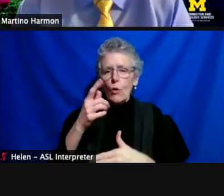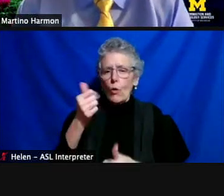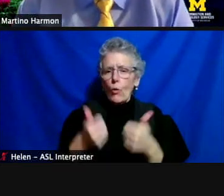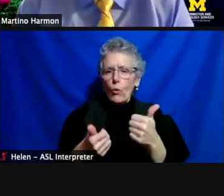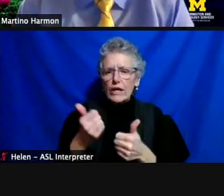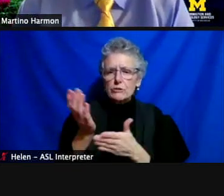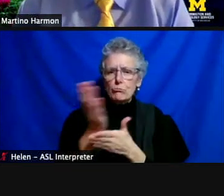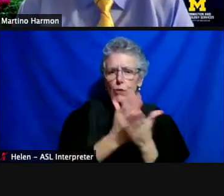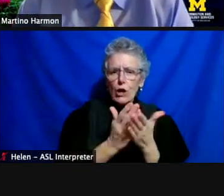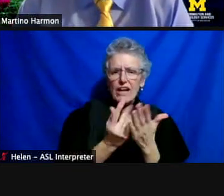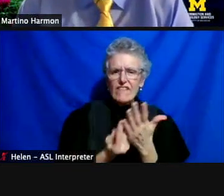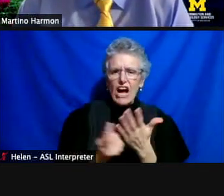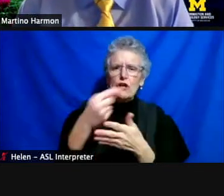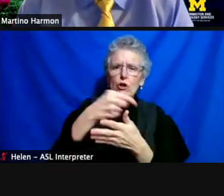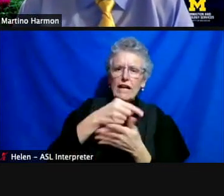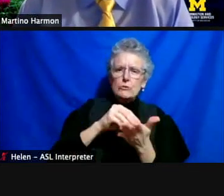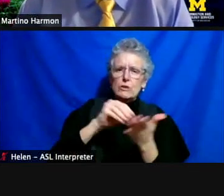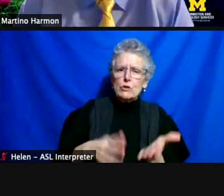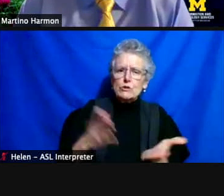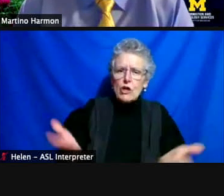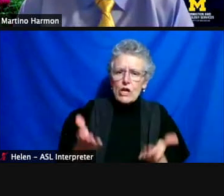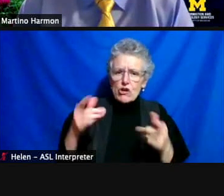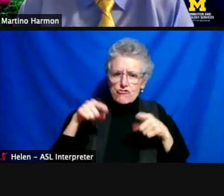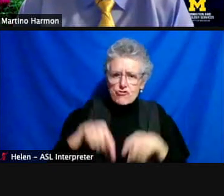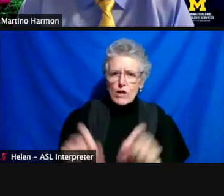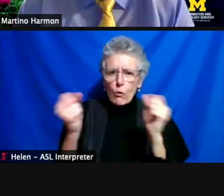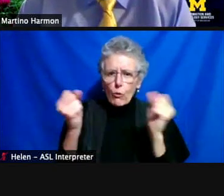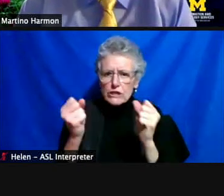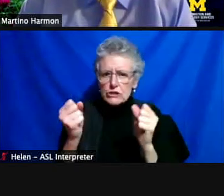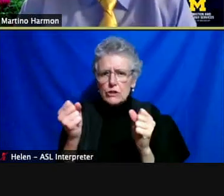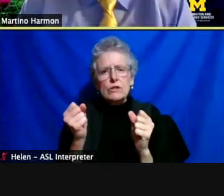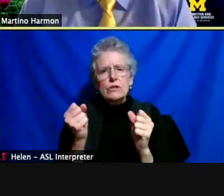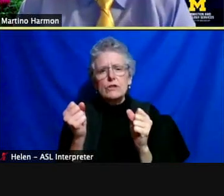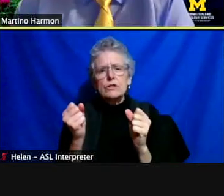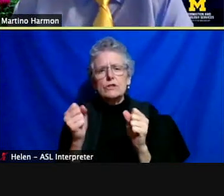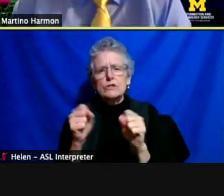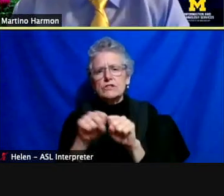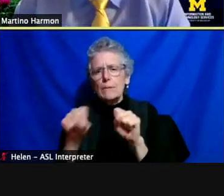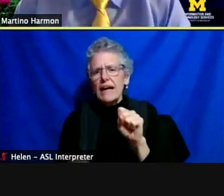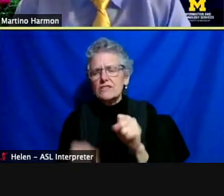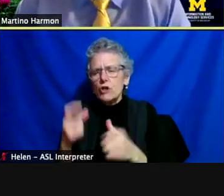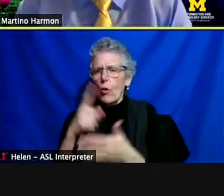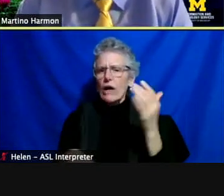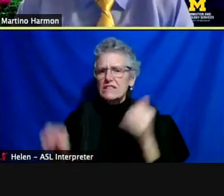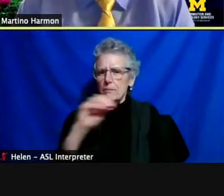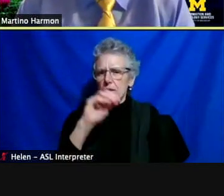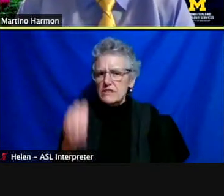are here on campus during the winter term? Right, so you may recall that we have a limited number